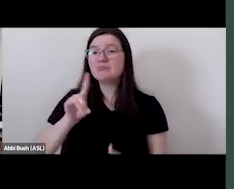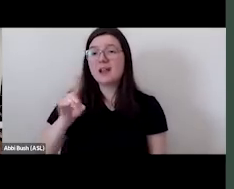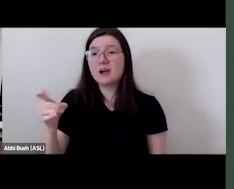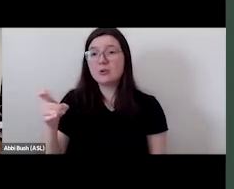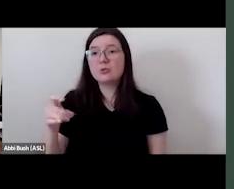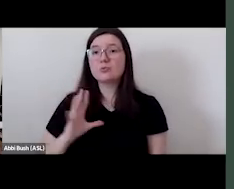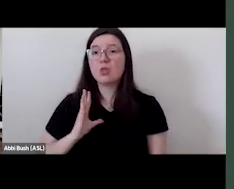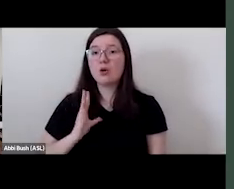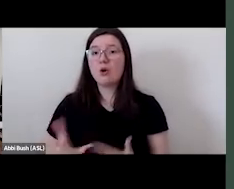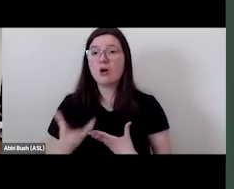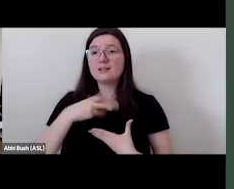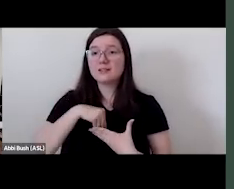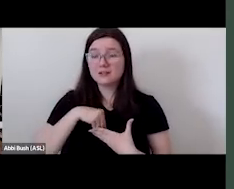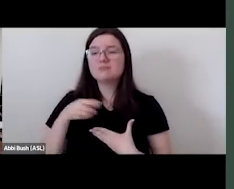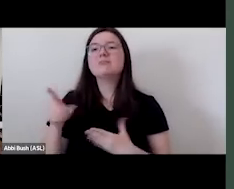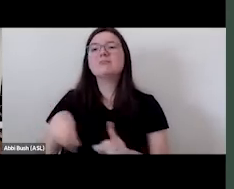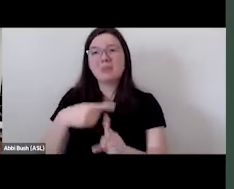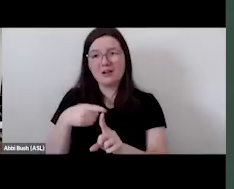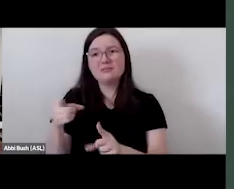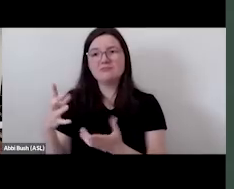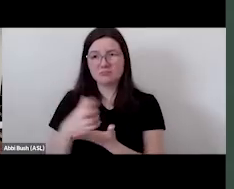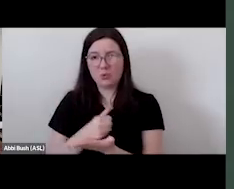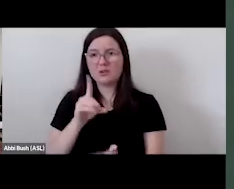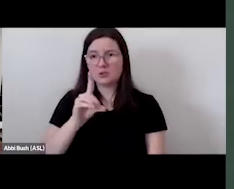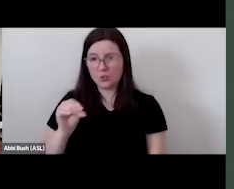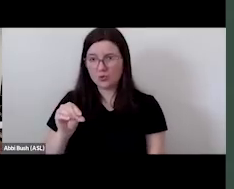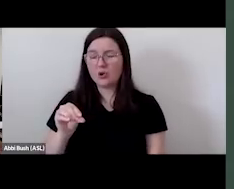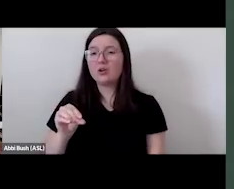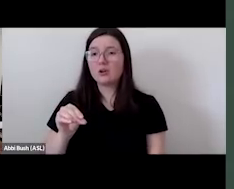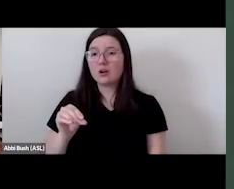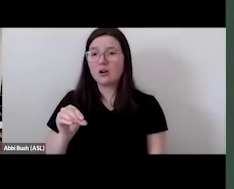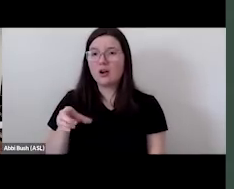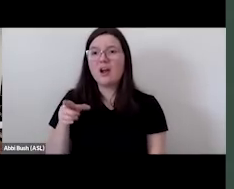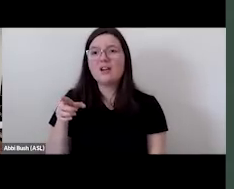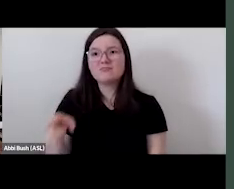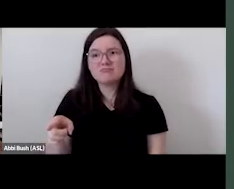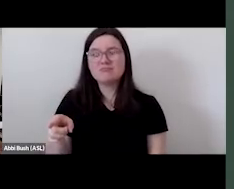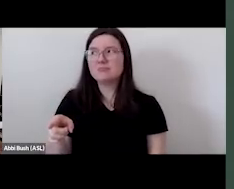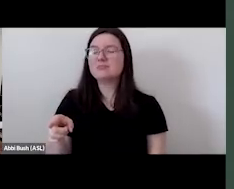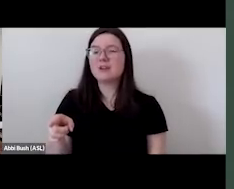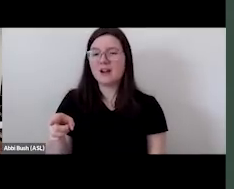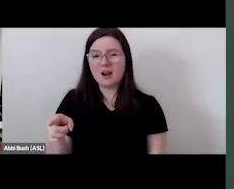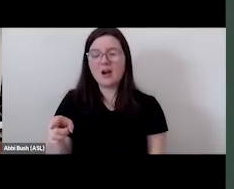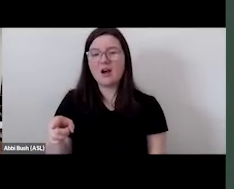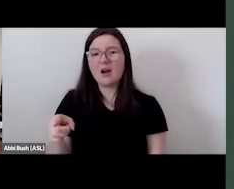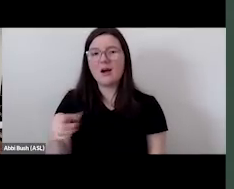and she did so much better when we printed out images of what a clean unit was supposed to look like.